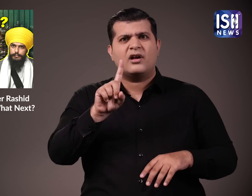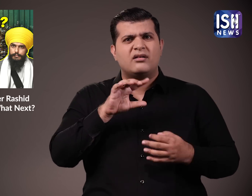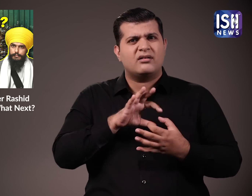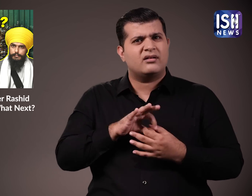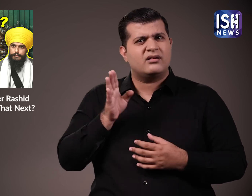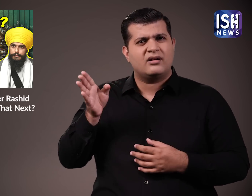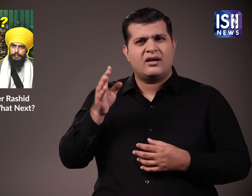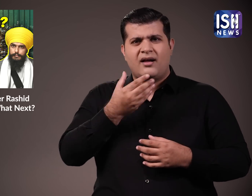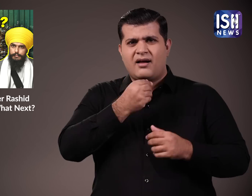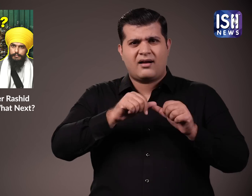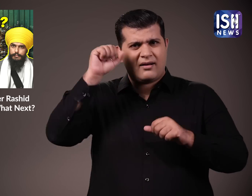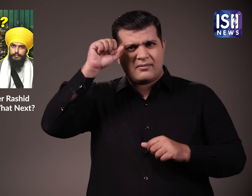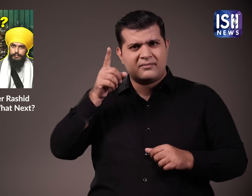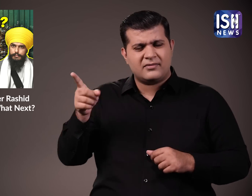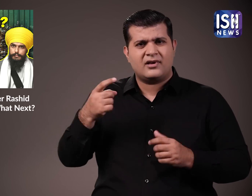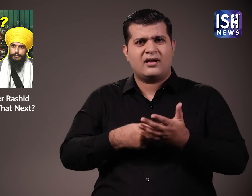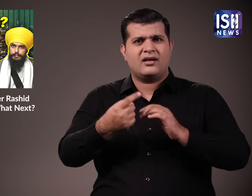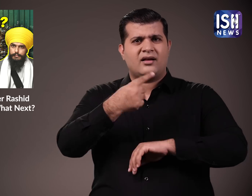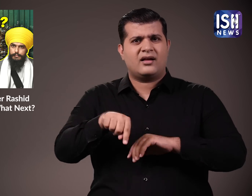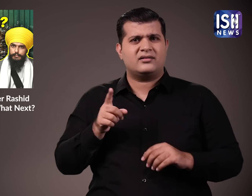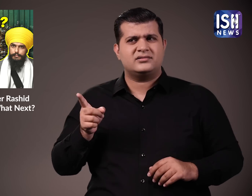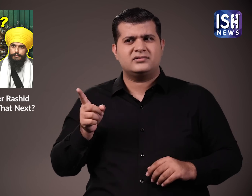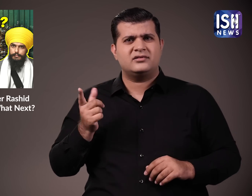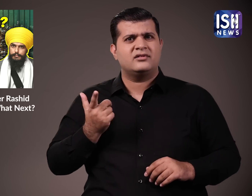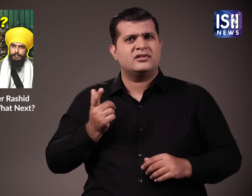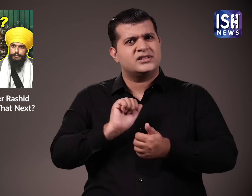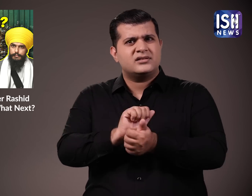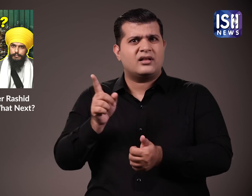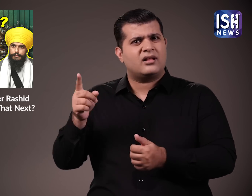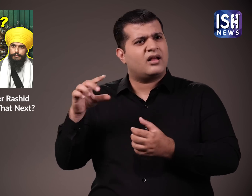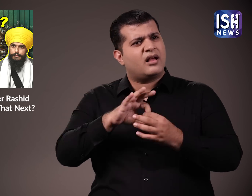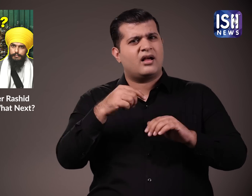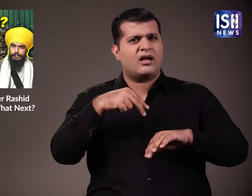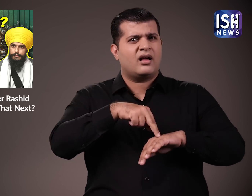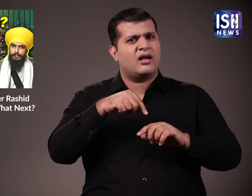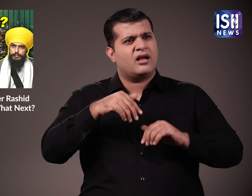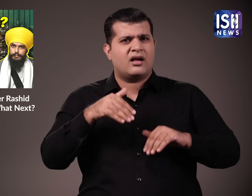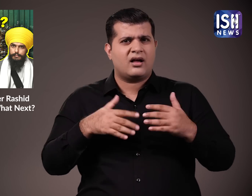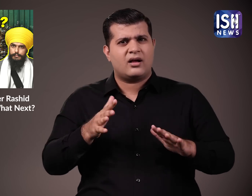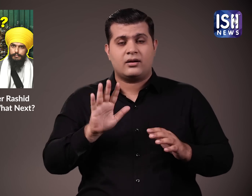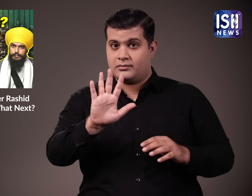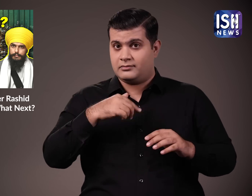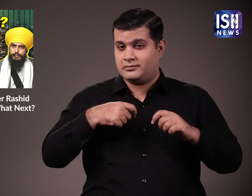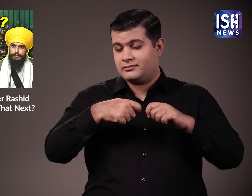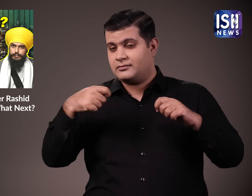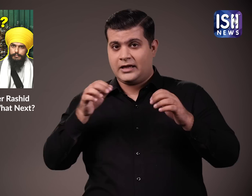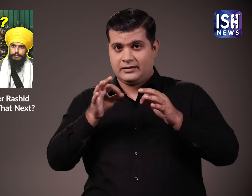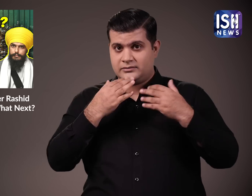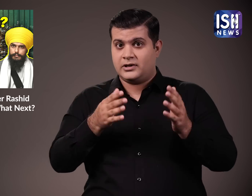But Singh and Rashid are in jail, yet they still stood for elections? Wait, I'll explain further.